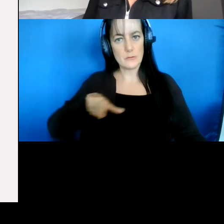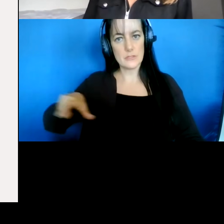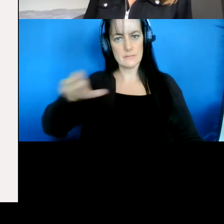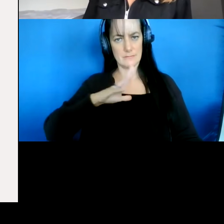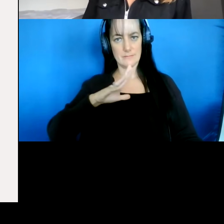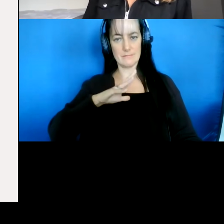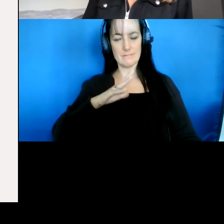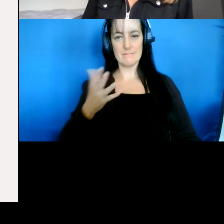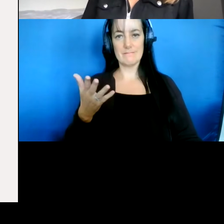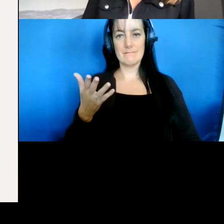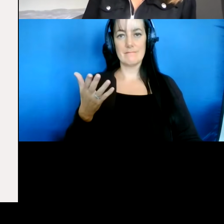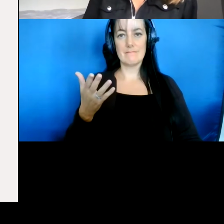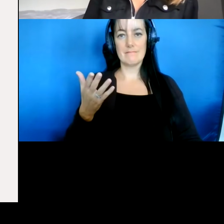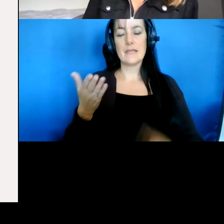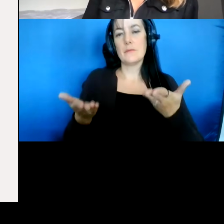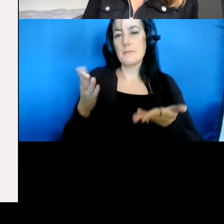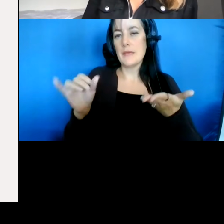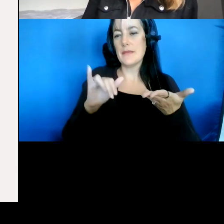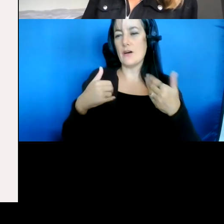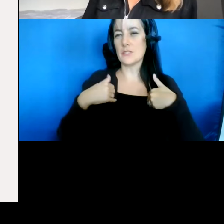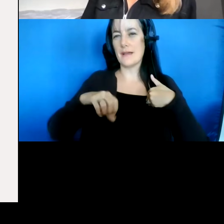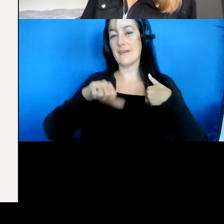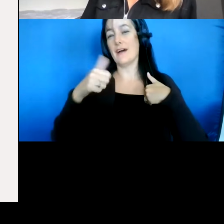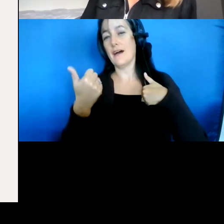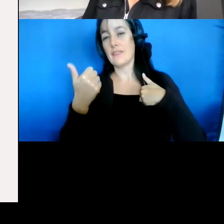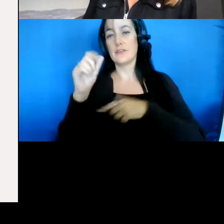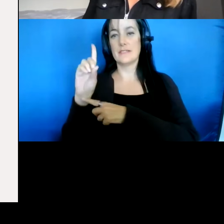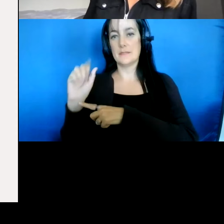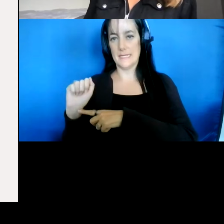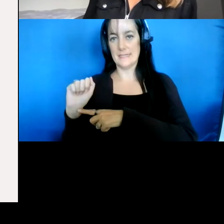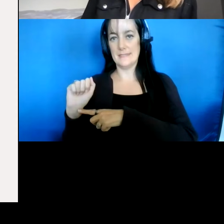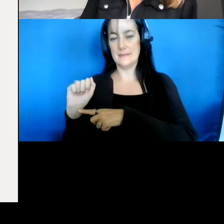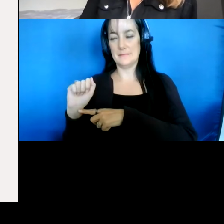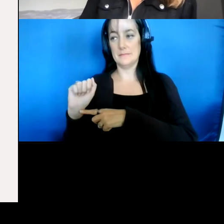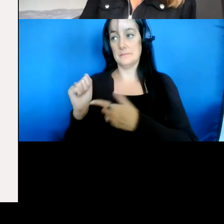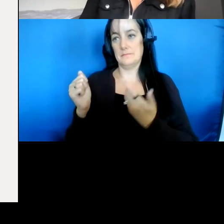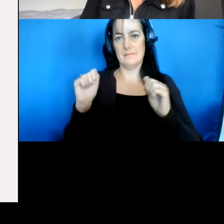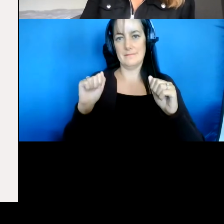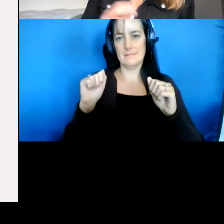They also might have other types of disabilities, as may any person with a disability, you might